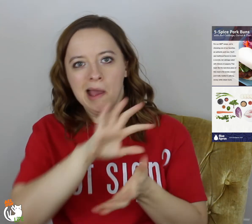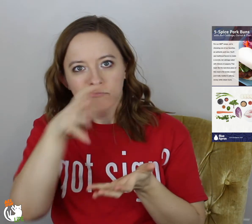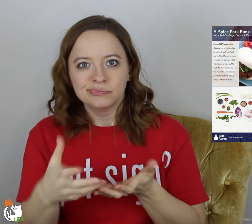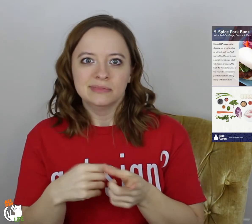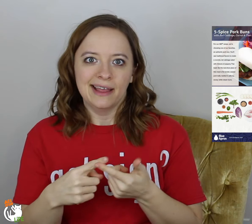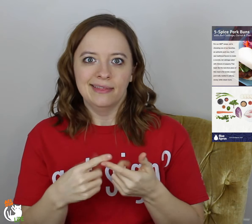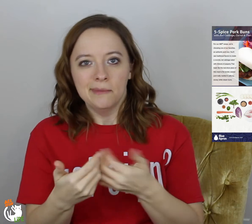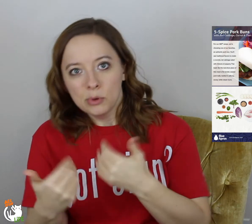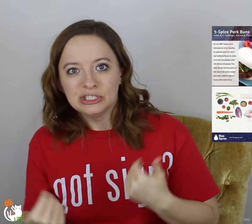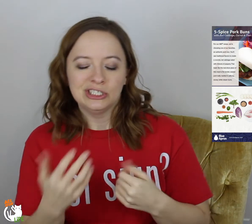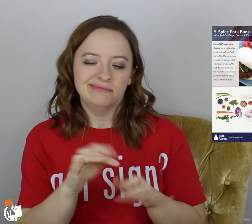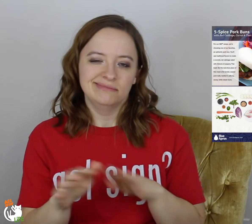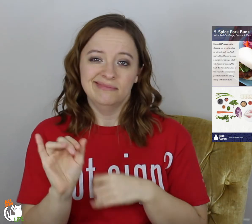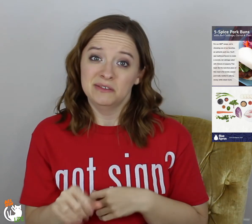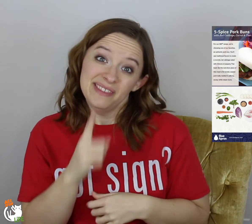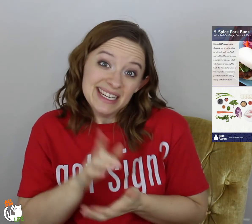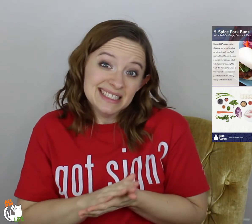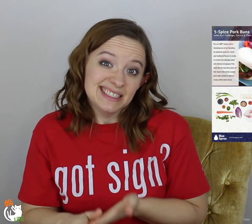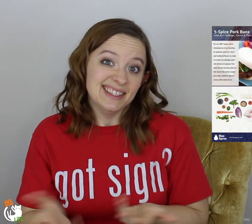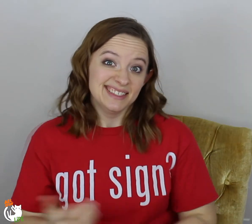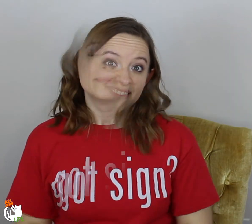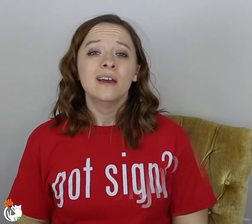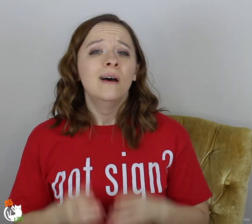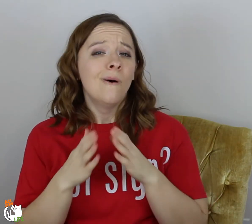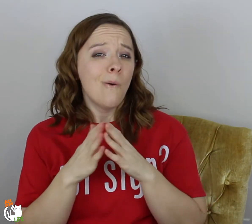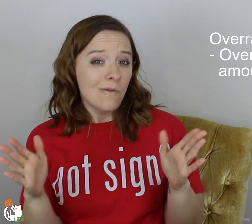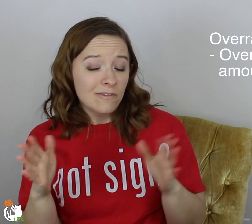You don't have to buy everything and portion it out. So that's kind of nice.